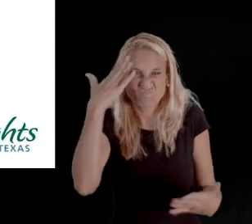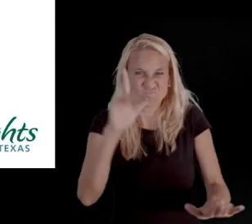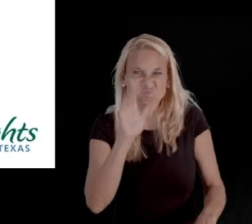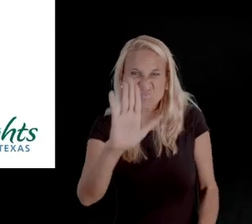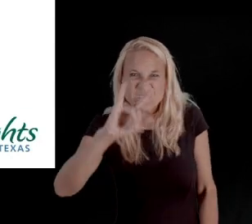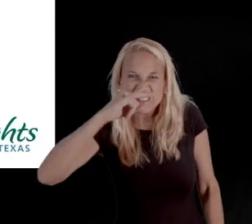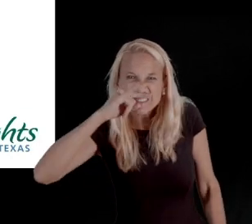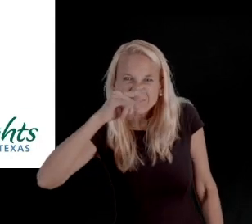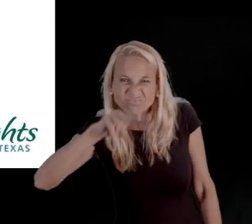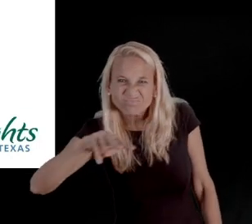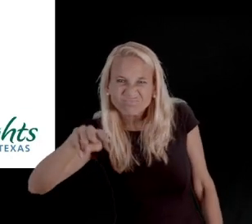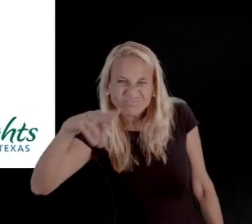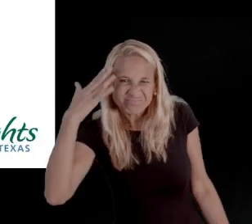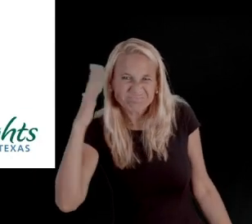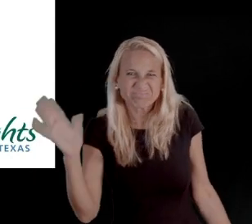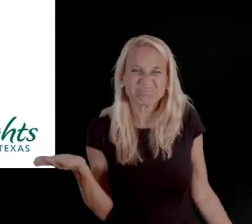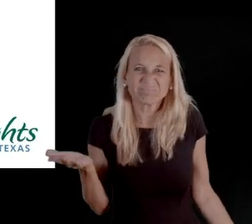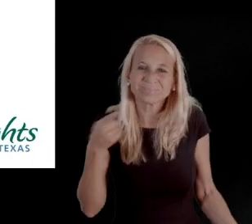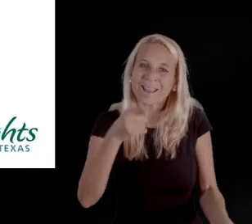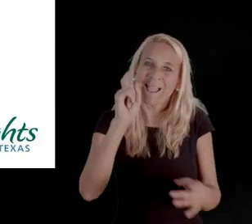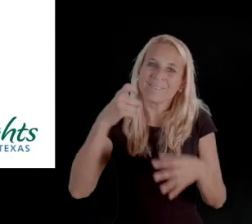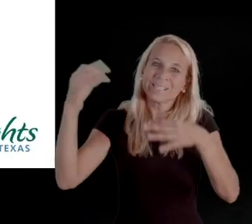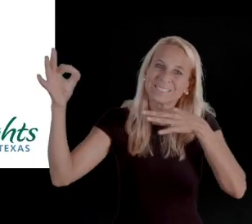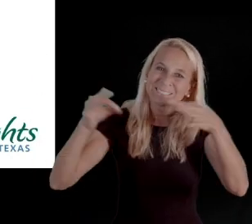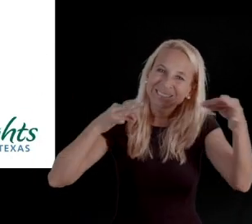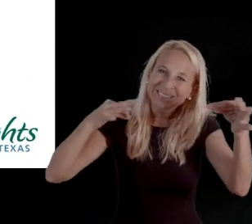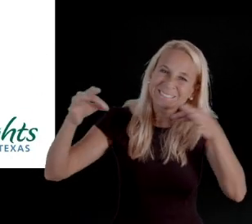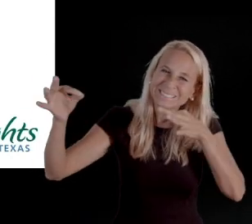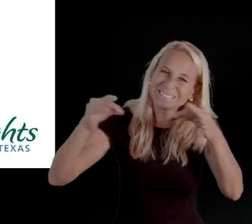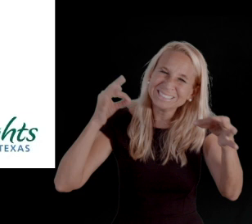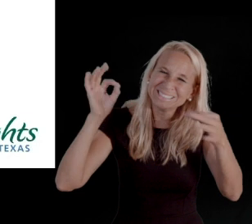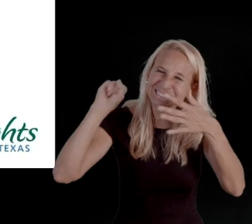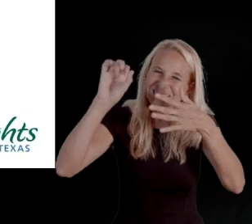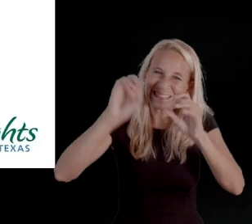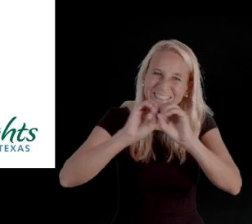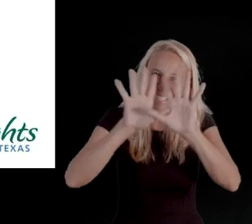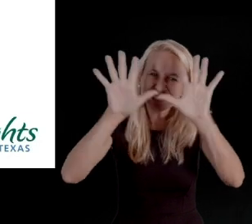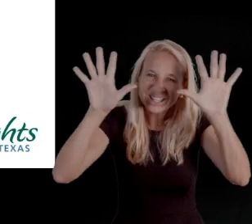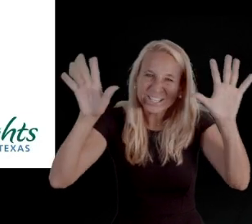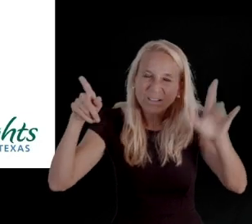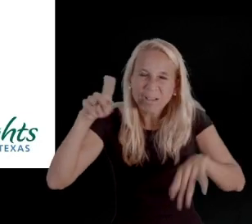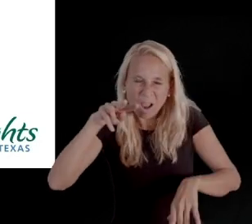So you have to explain things when you're presenting in a way that they can understand